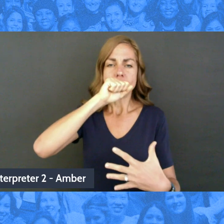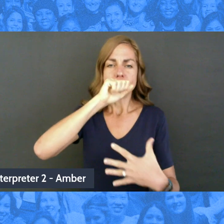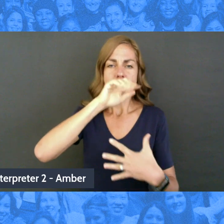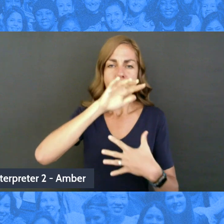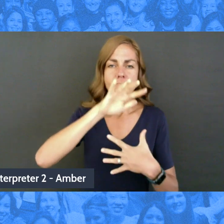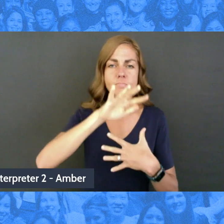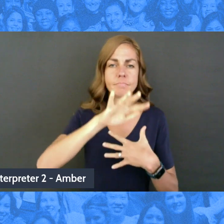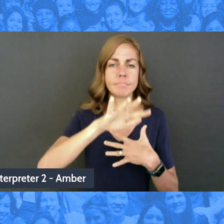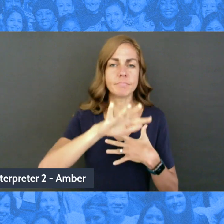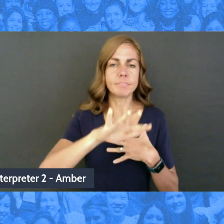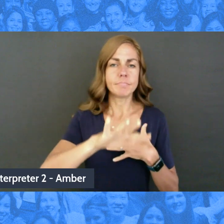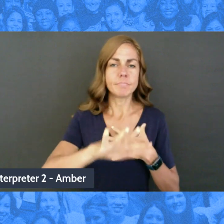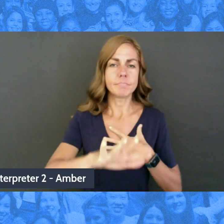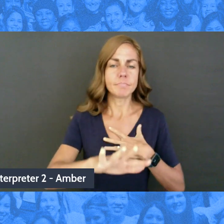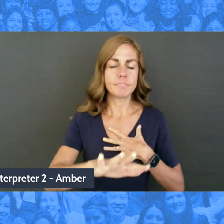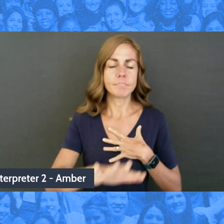(exhales)